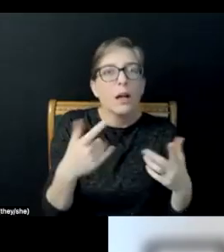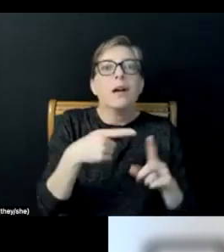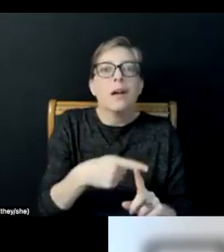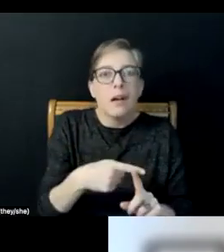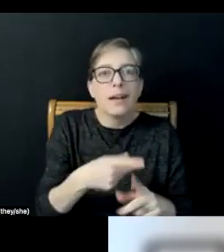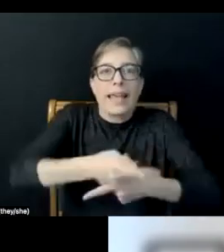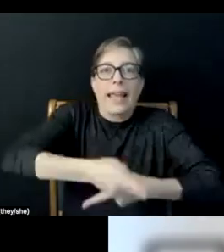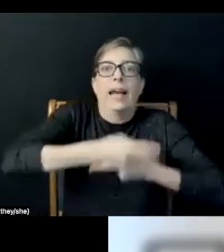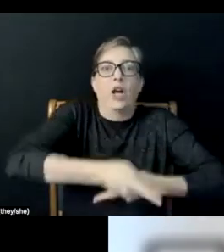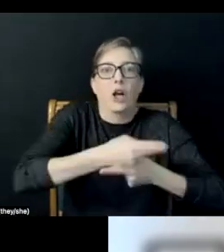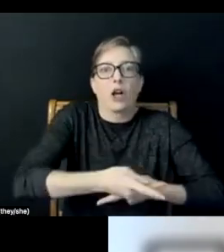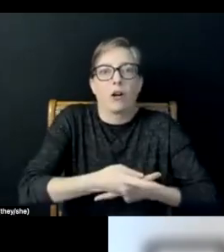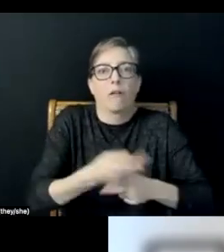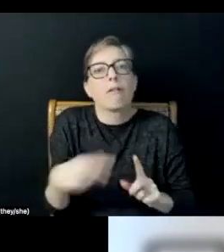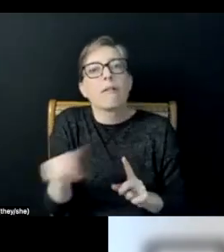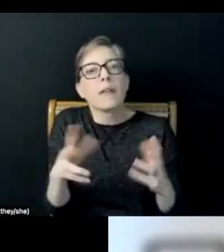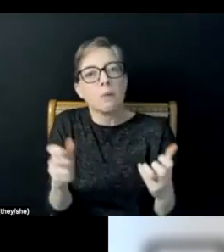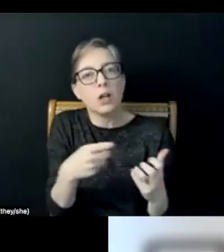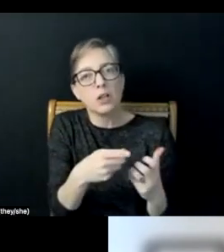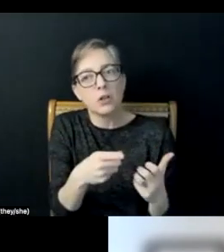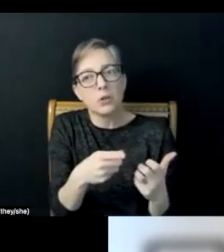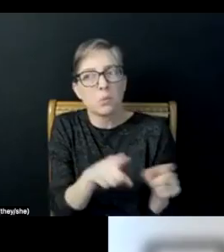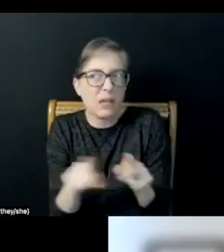They know that's important, but that's not the vibe.